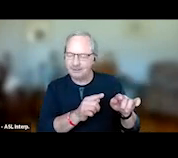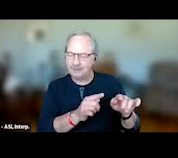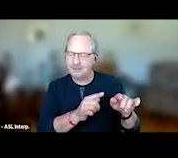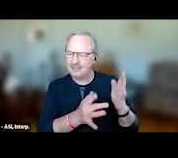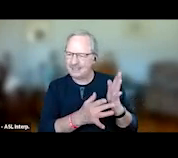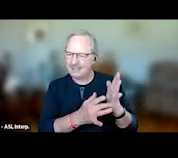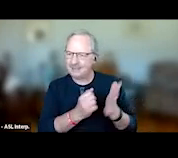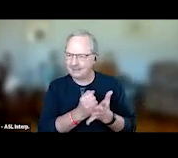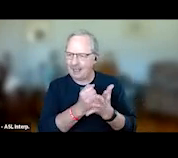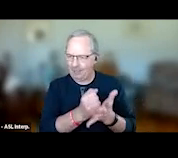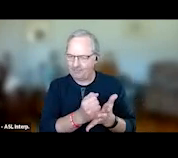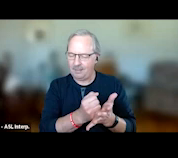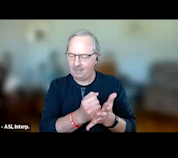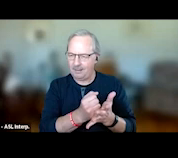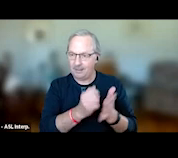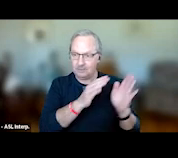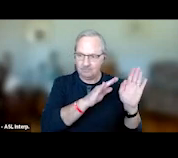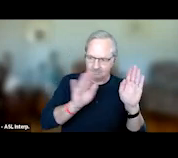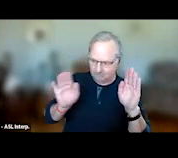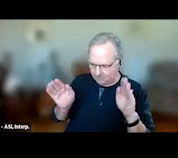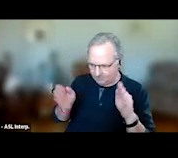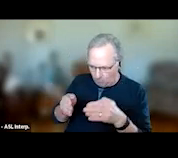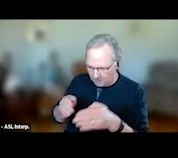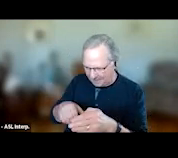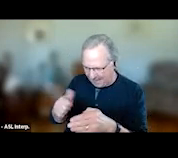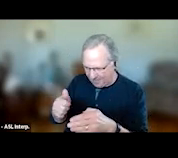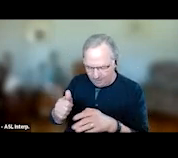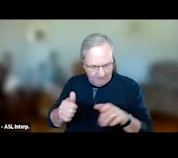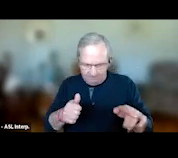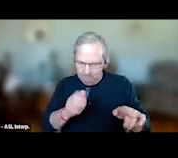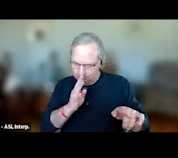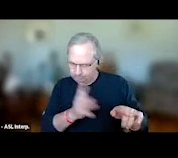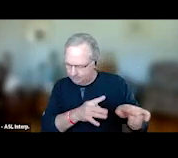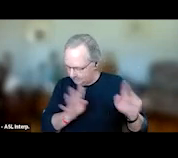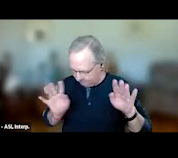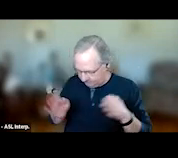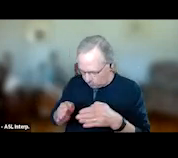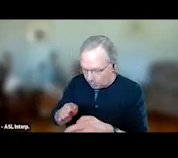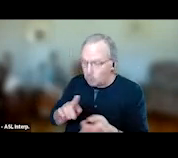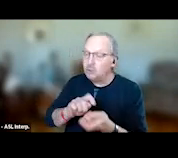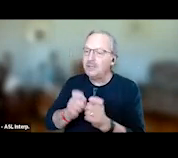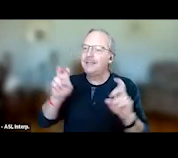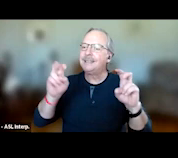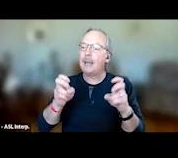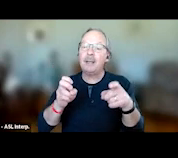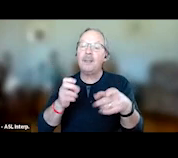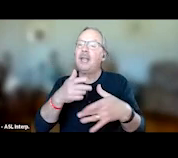So we can refocus someone on something else that's going on or change the topic to something that they're interested in.